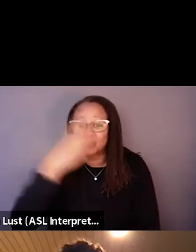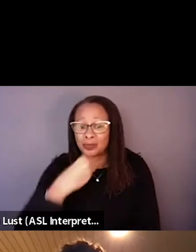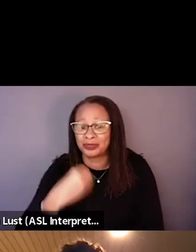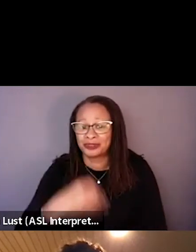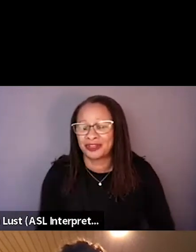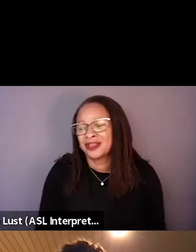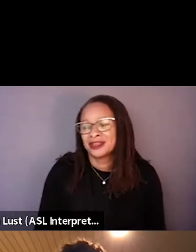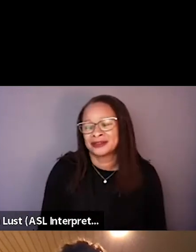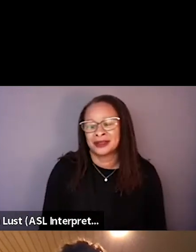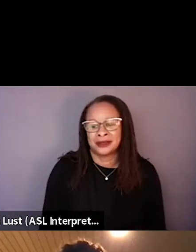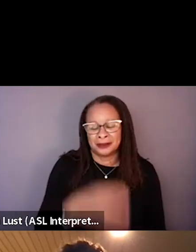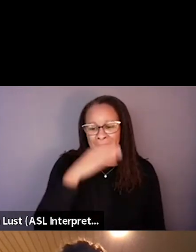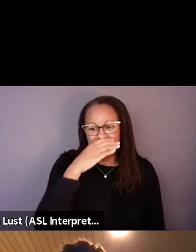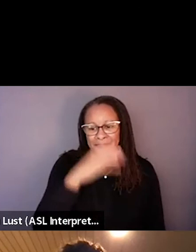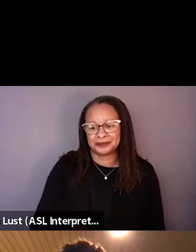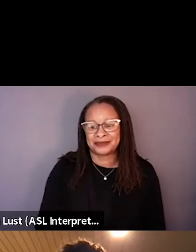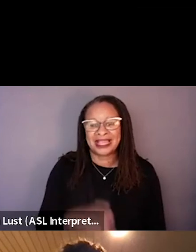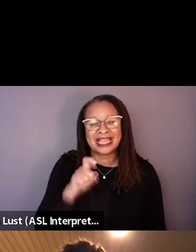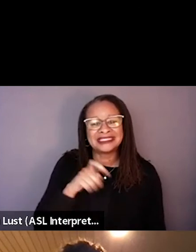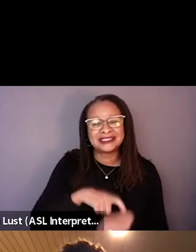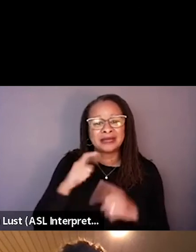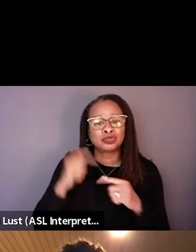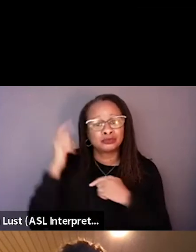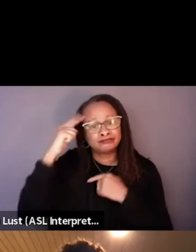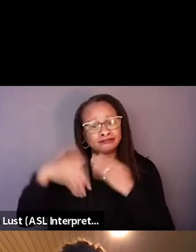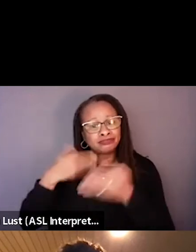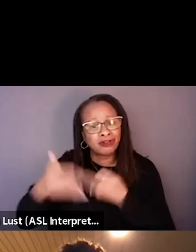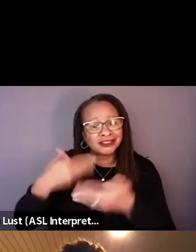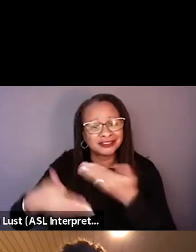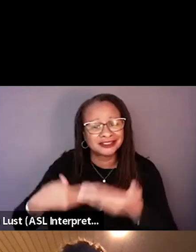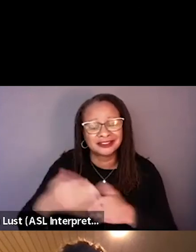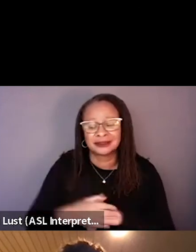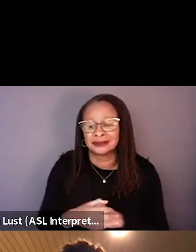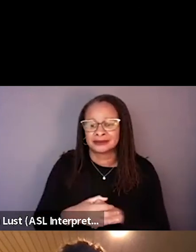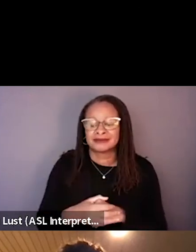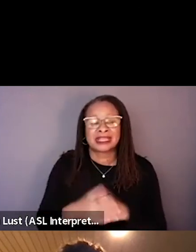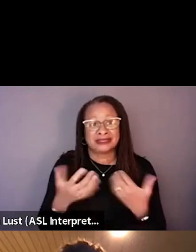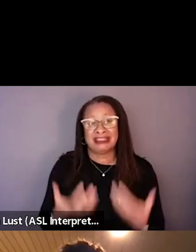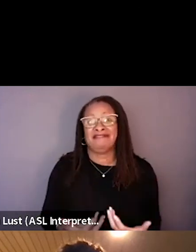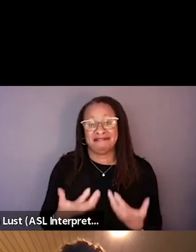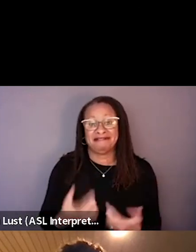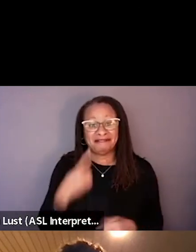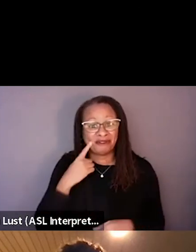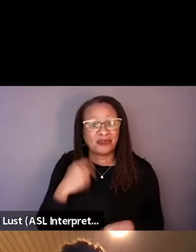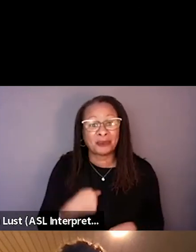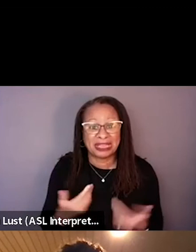like I, I needed time to process. It was like, it was a bit heavy for me and it, it,